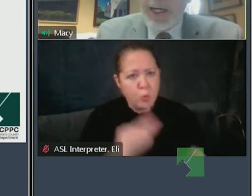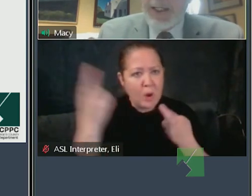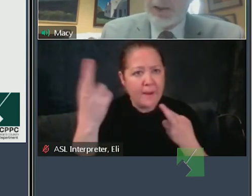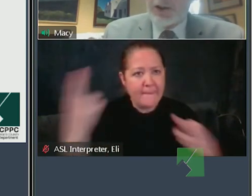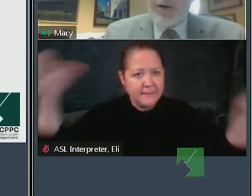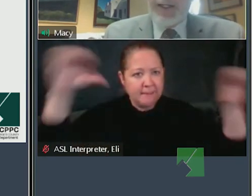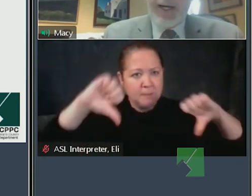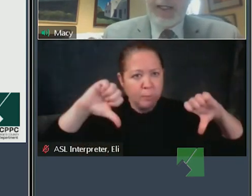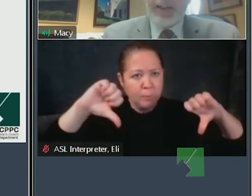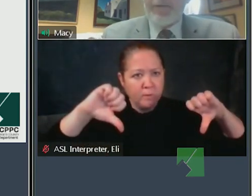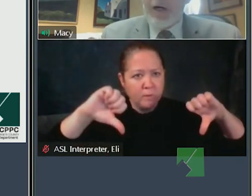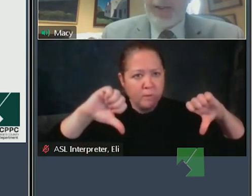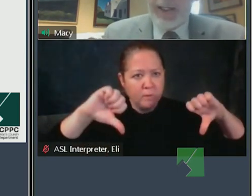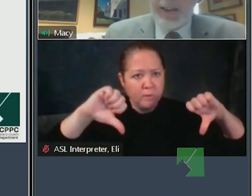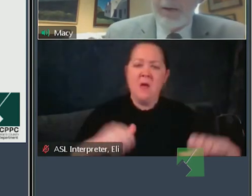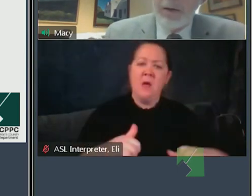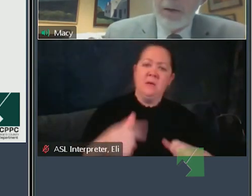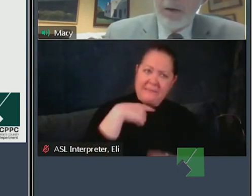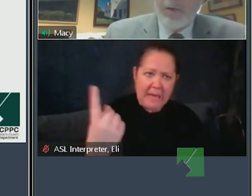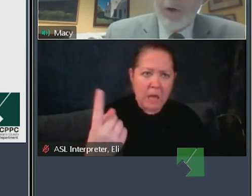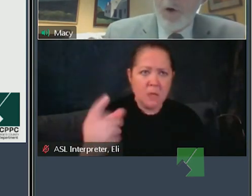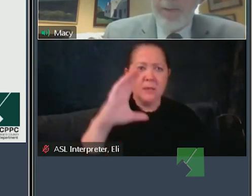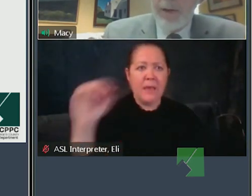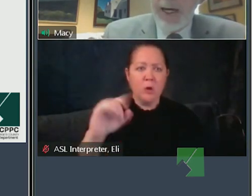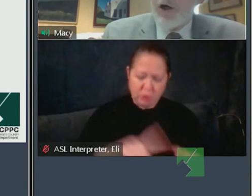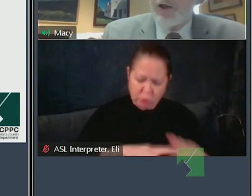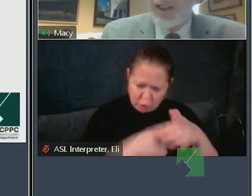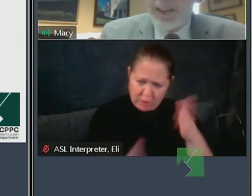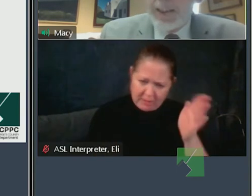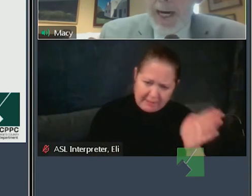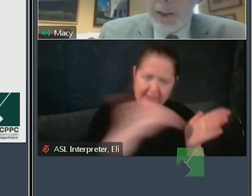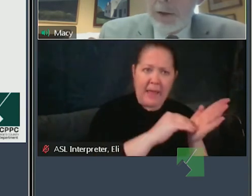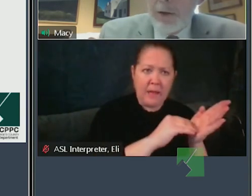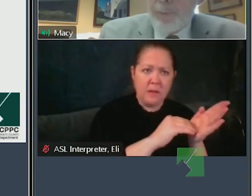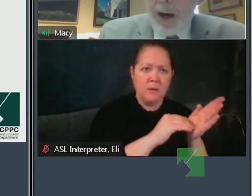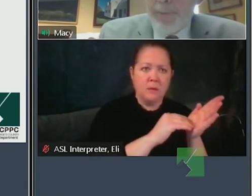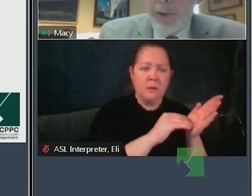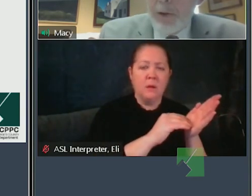the County to start again. At the very beginning, we want entitled to proper notice.